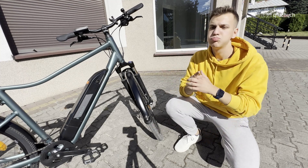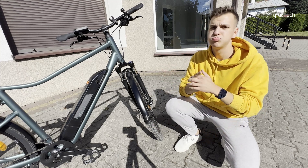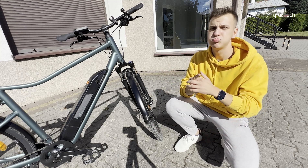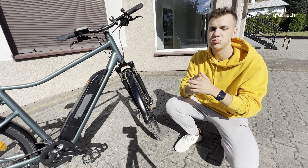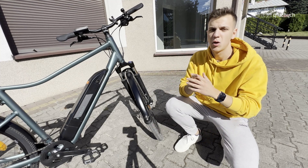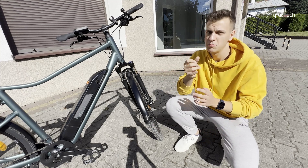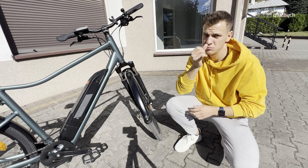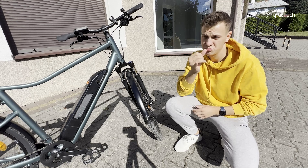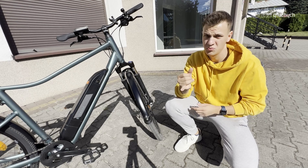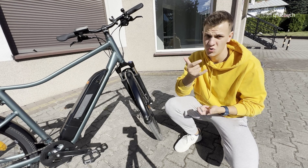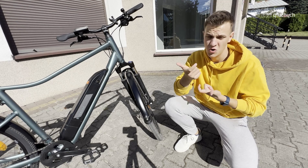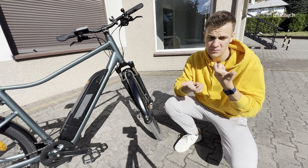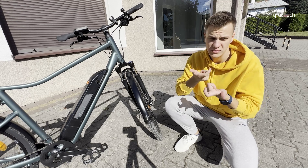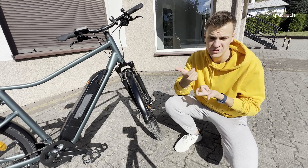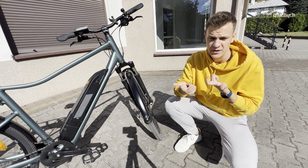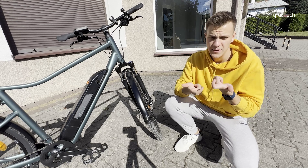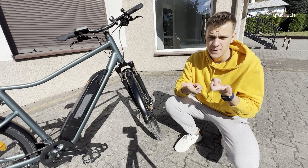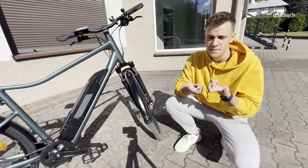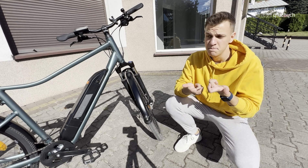they are non-piercing tires.